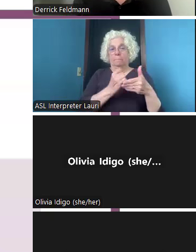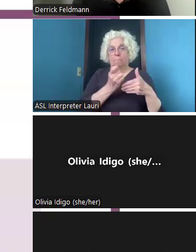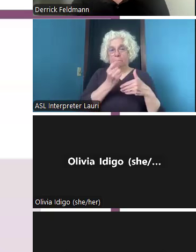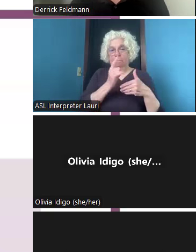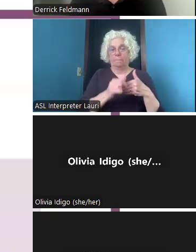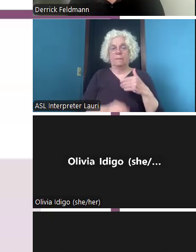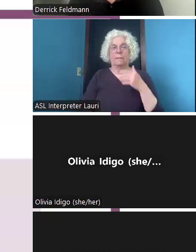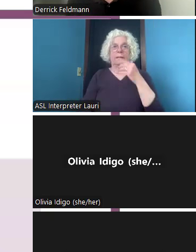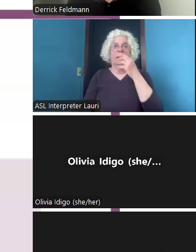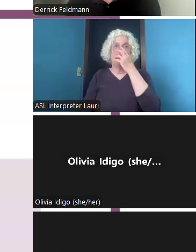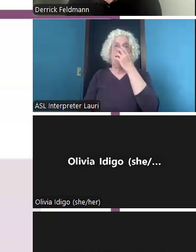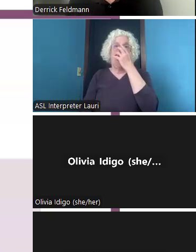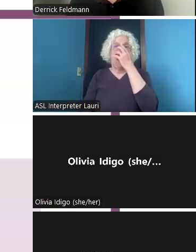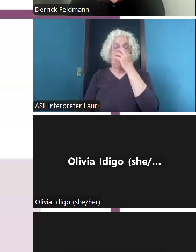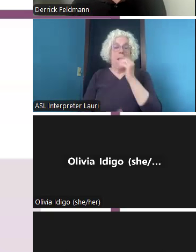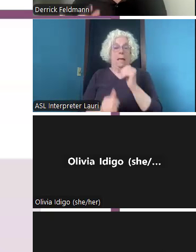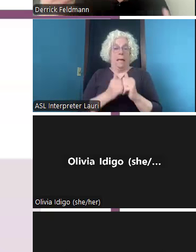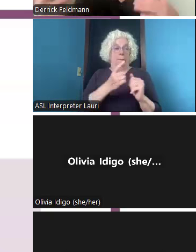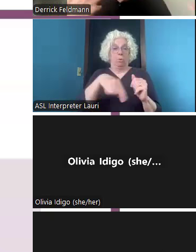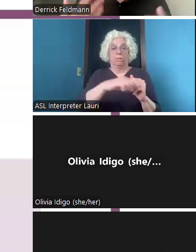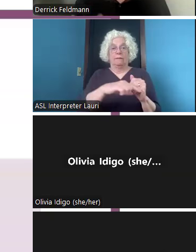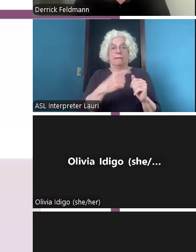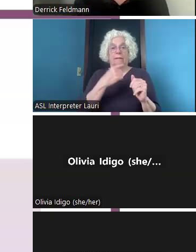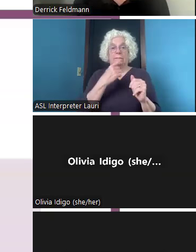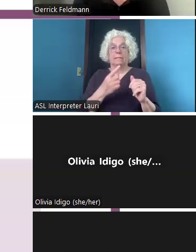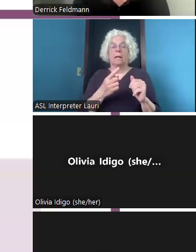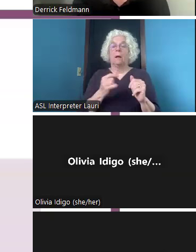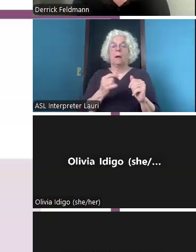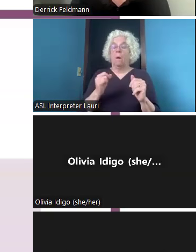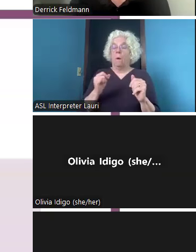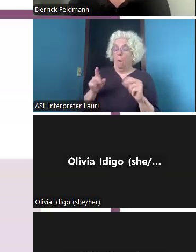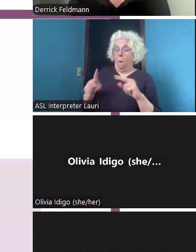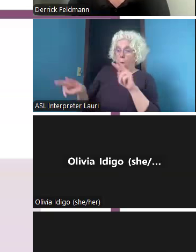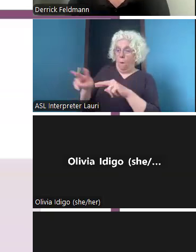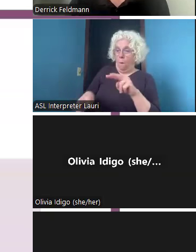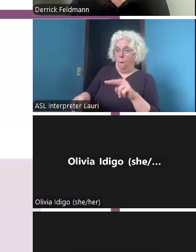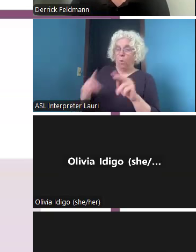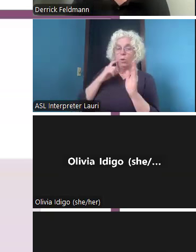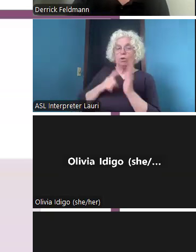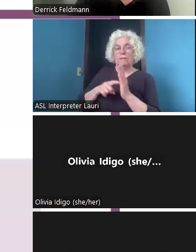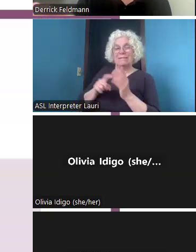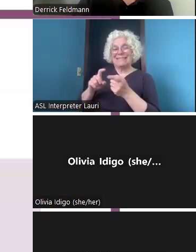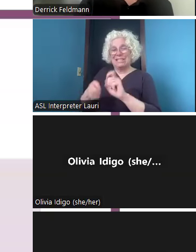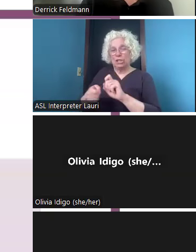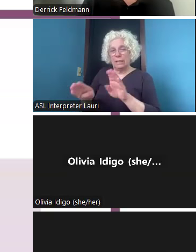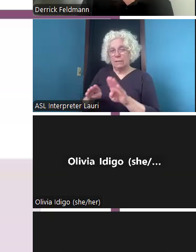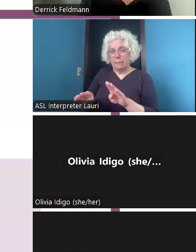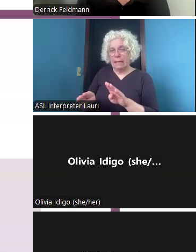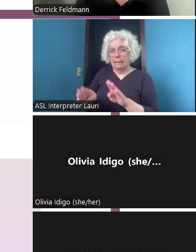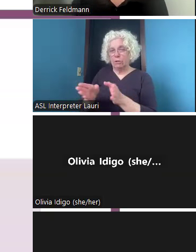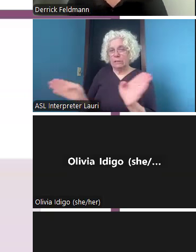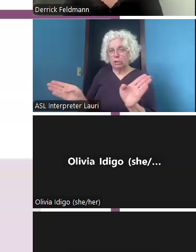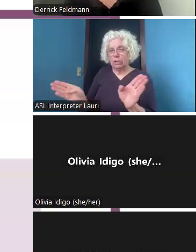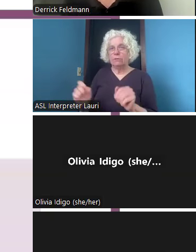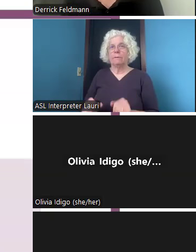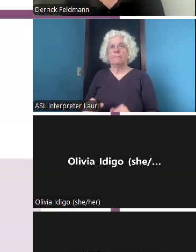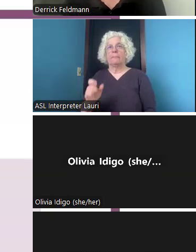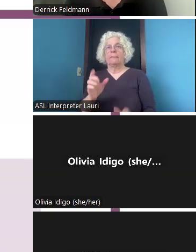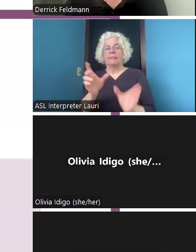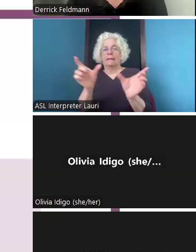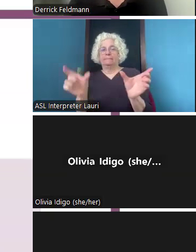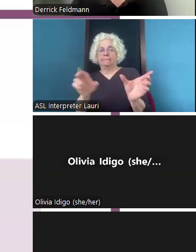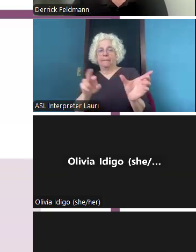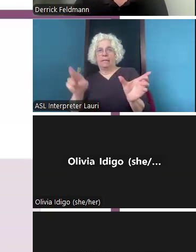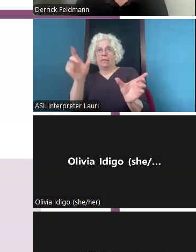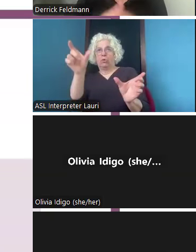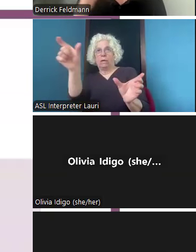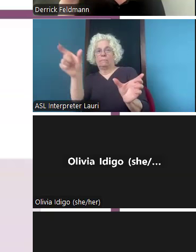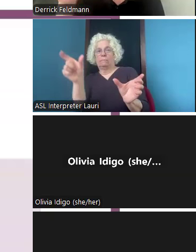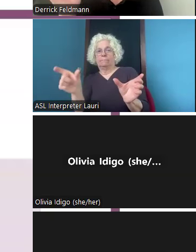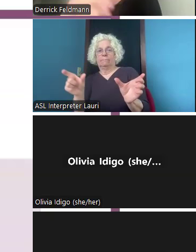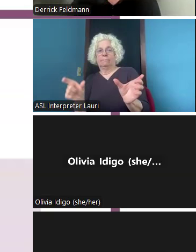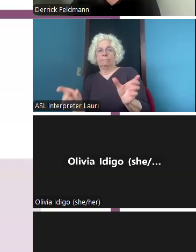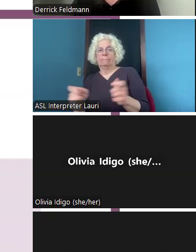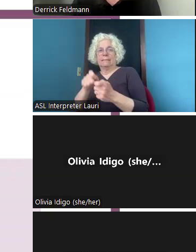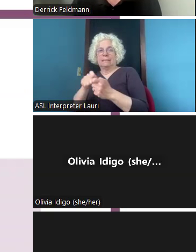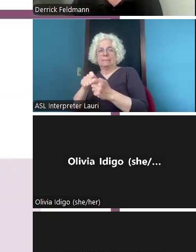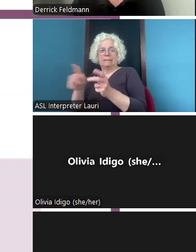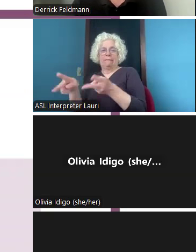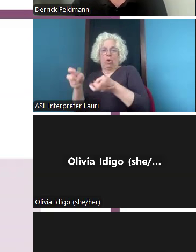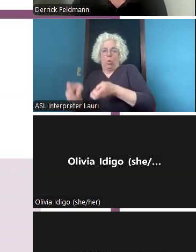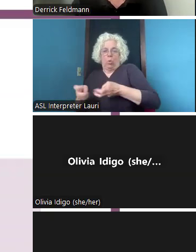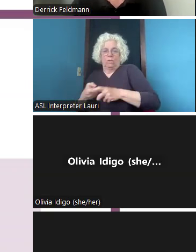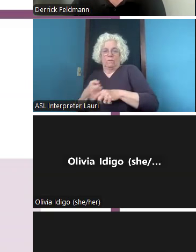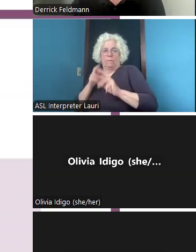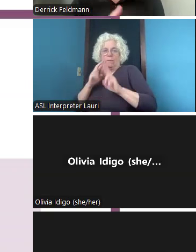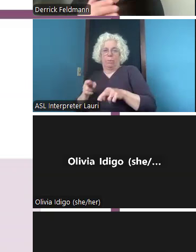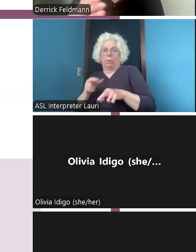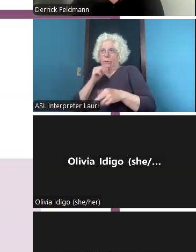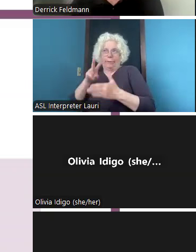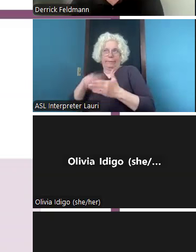And the majority said that they could recognize shifts or changes in behaviors in general. Again, on the right hand side, I give you a few just sort of callouts in case you didn't want to go diving deep into the report, which is things like